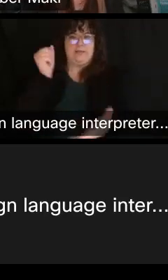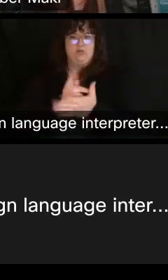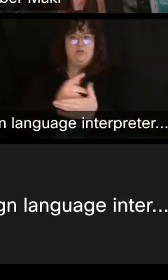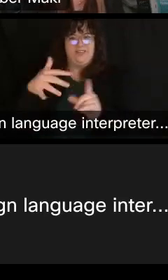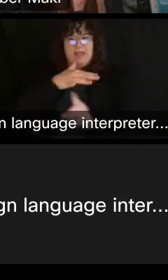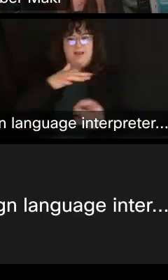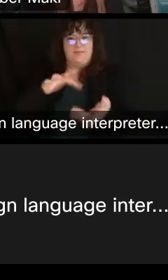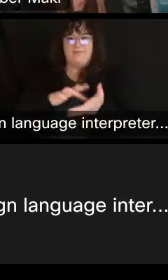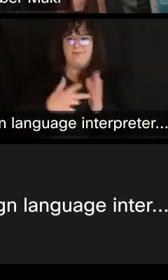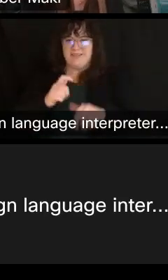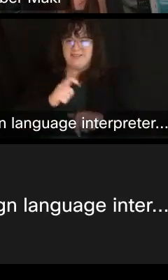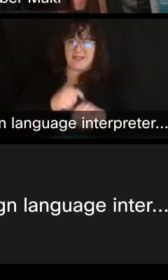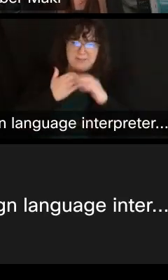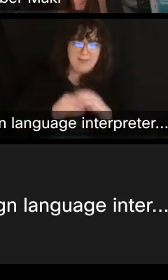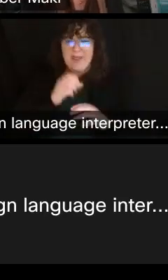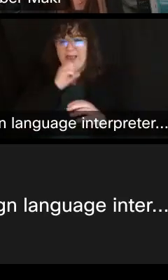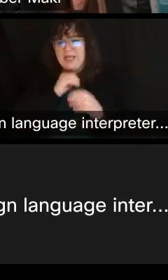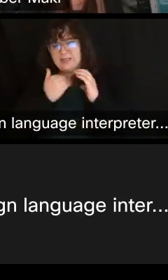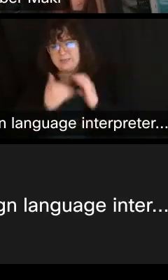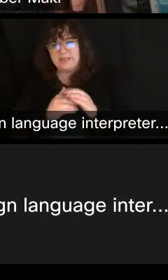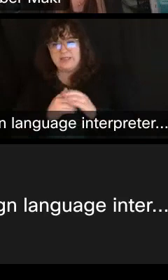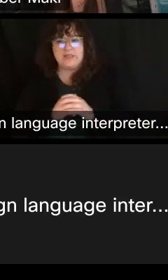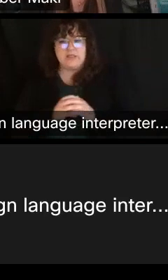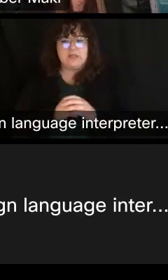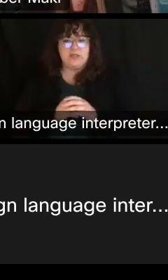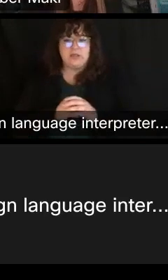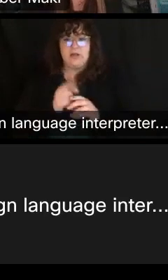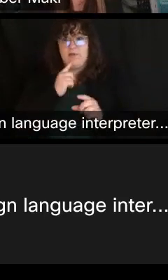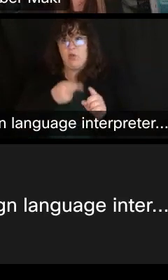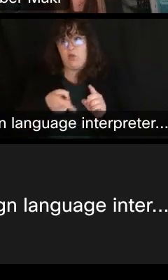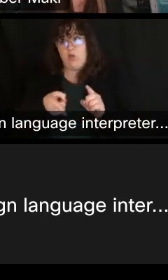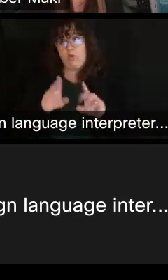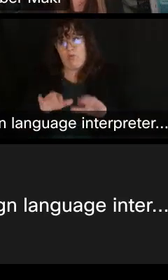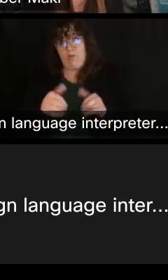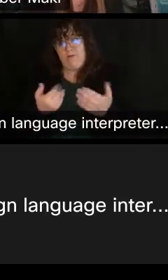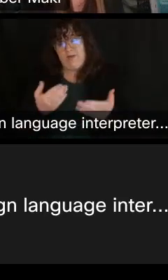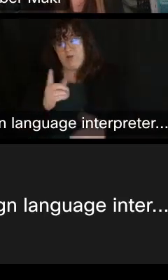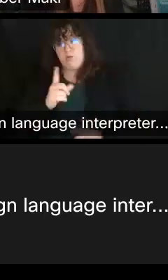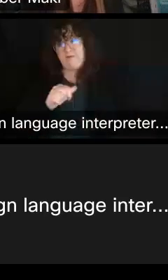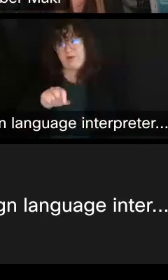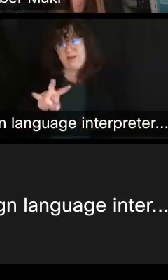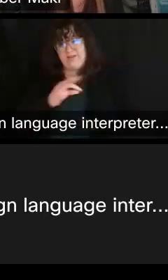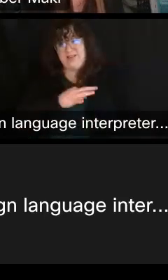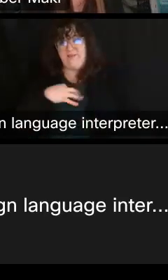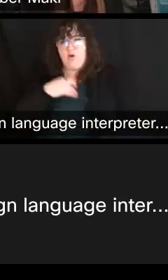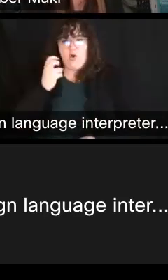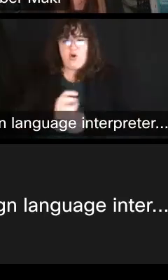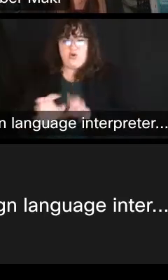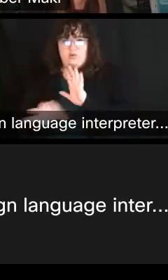limit and an age limit for those providers. 24/7 staffing is hard to find and maintain.